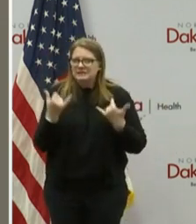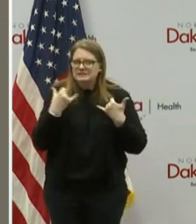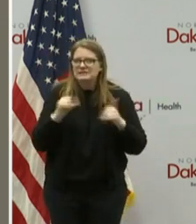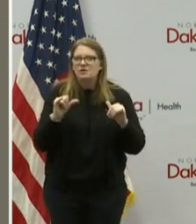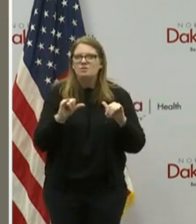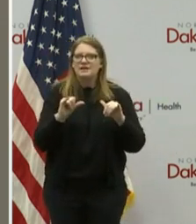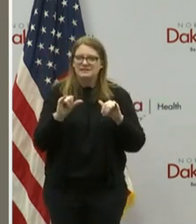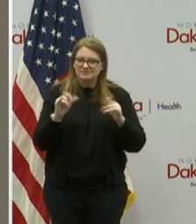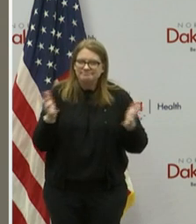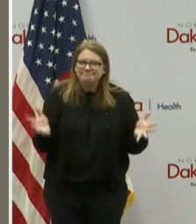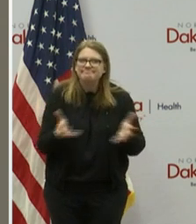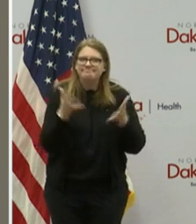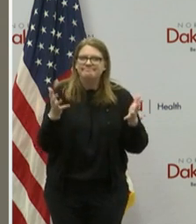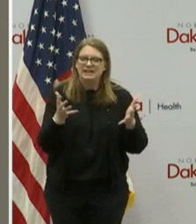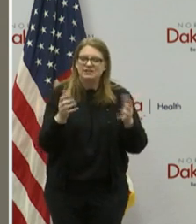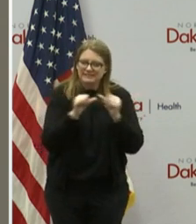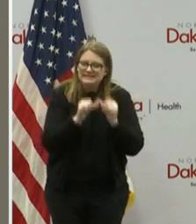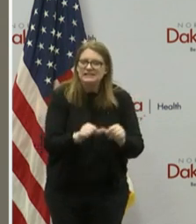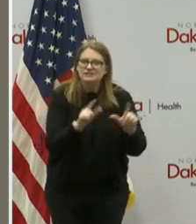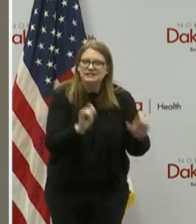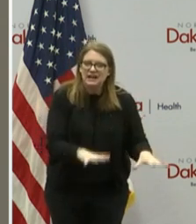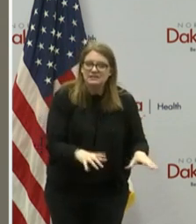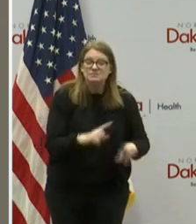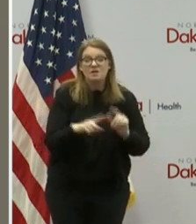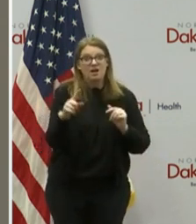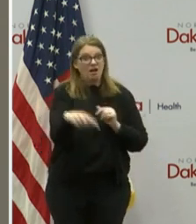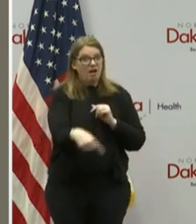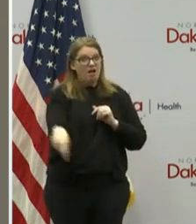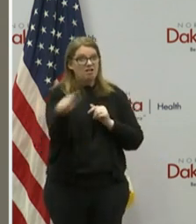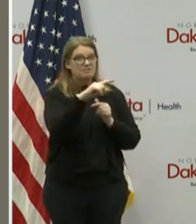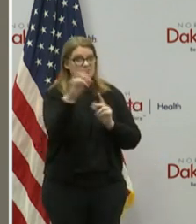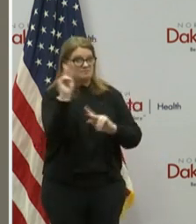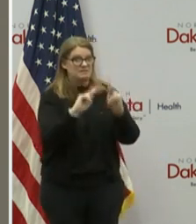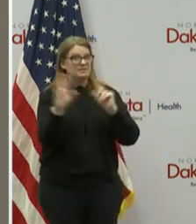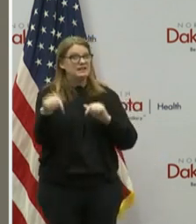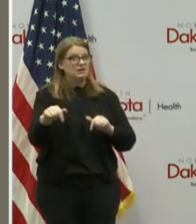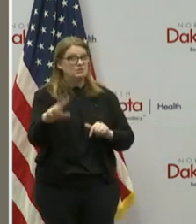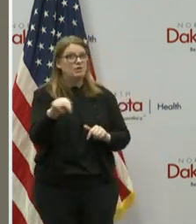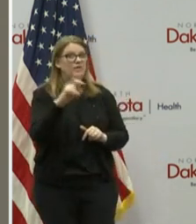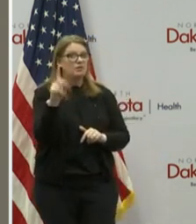THEY DID HAVE IT PREVIOUSLY. THAT'S WHY WE ARE EXPANDING TESTING. WE ASK EVERY CITIZEN CONTINUE